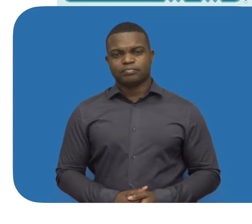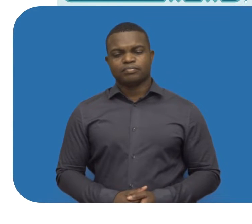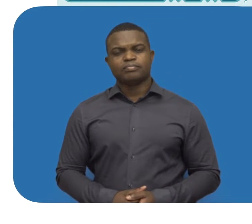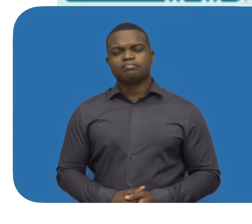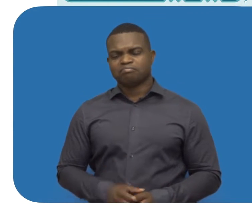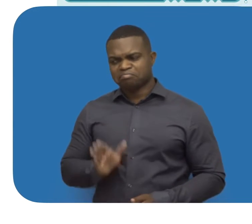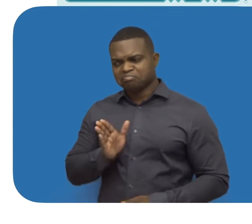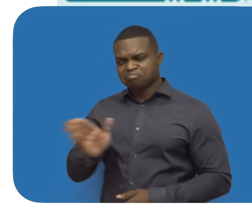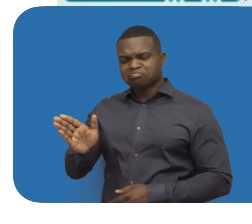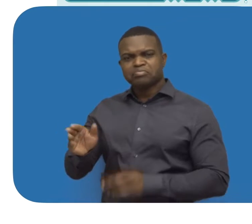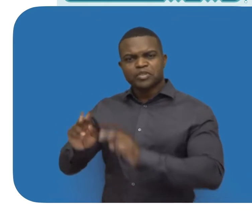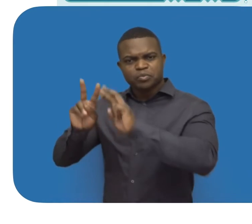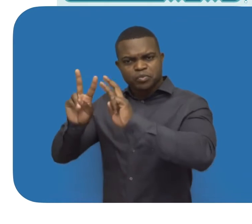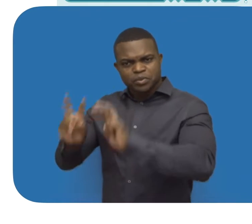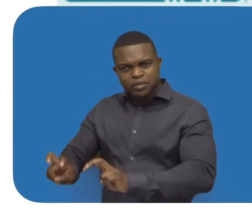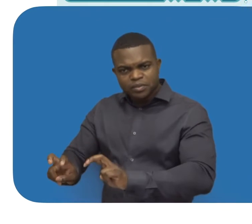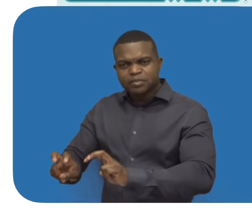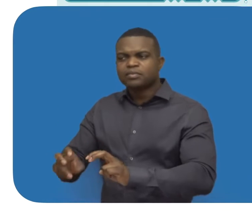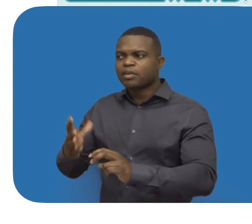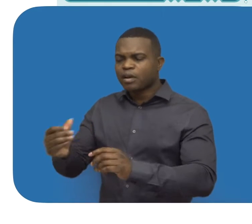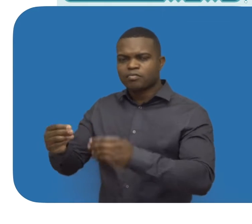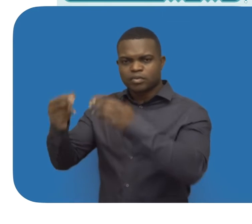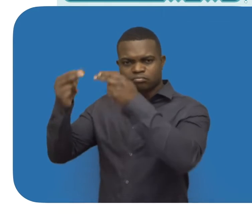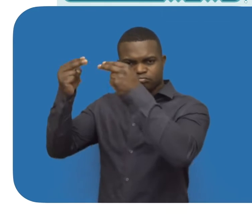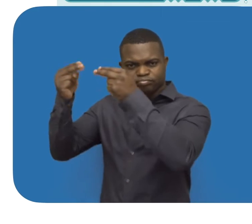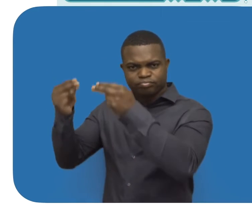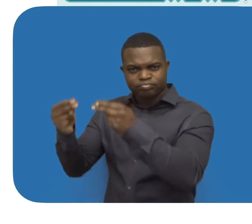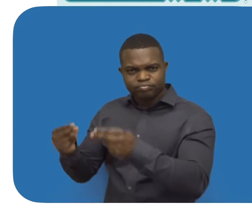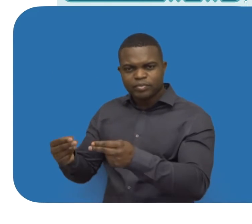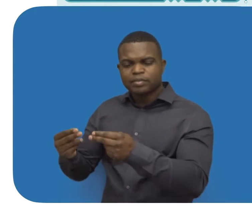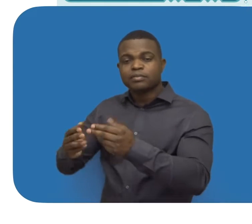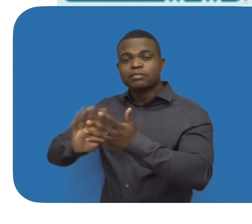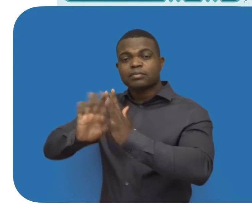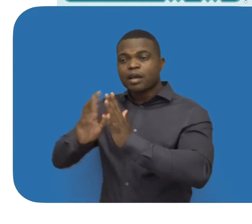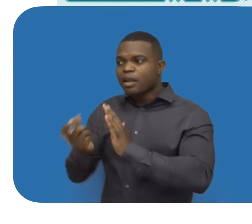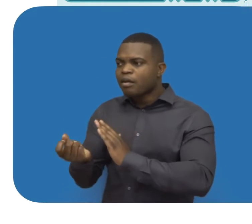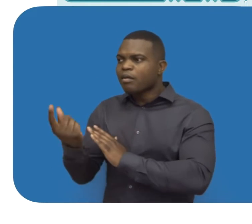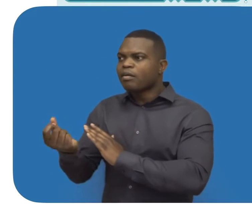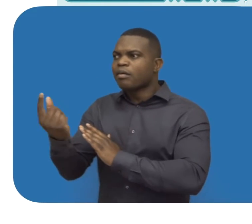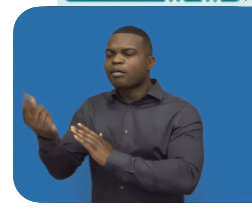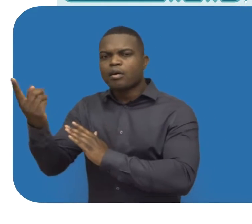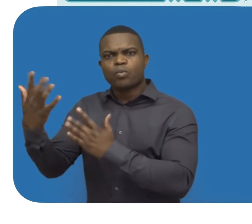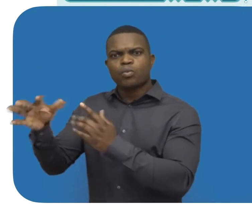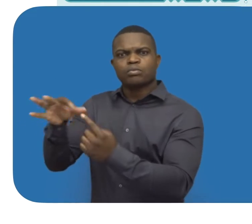The research portal also provides a type index of all unique signs occurring in the corpus.